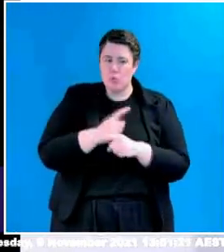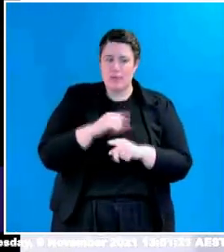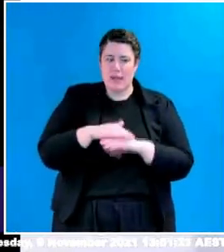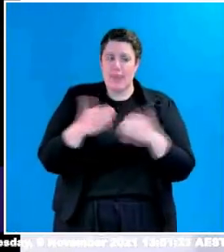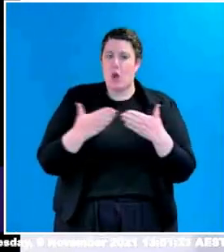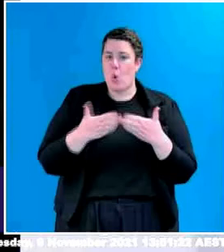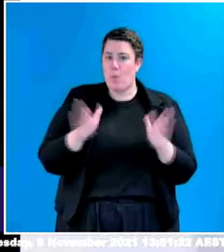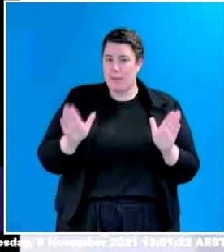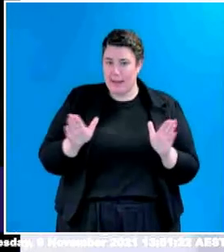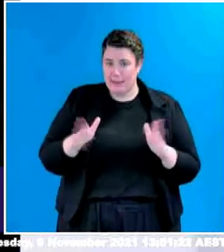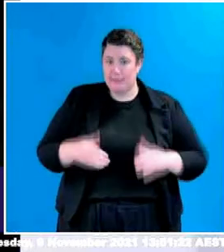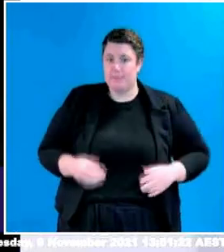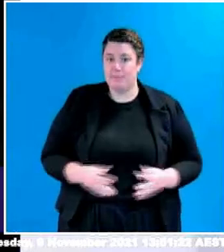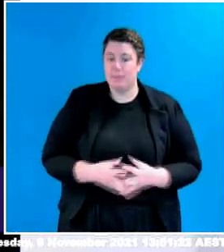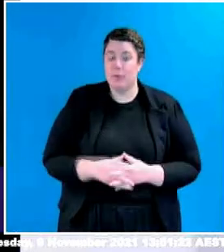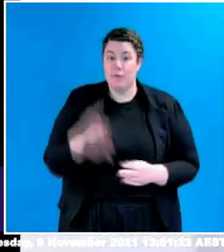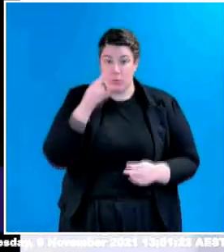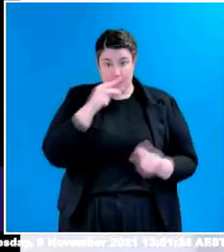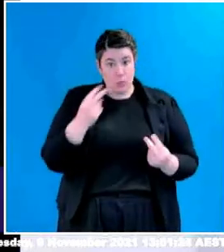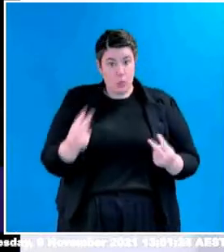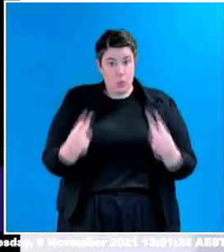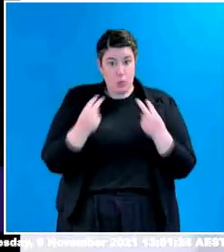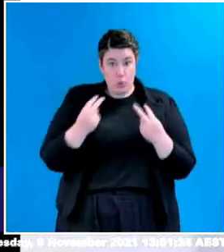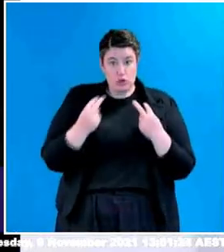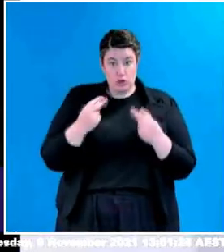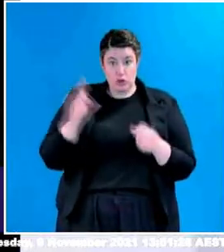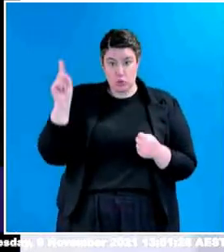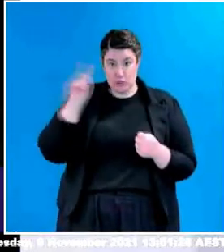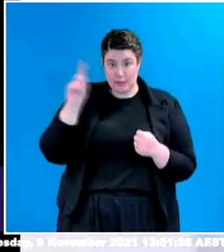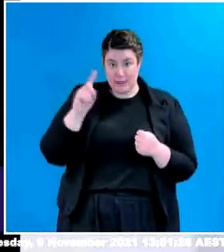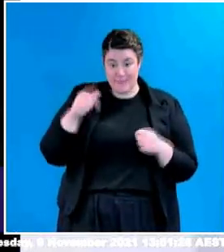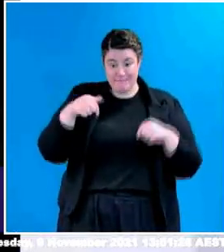I want to stress to those following the proceeding that the Royal Commission is